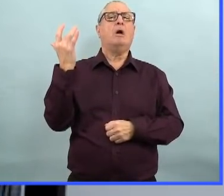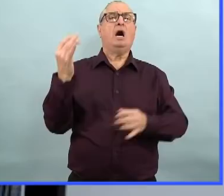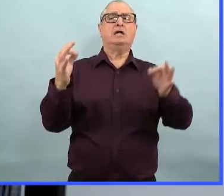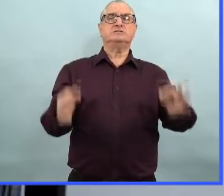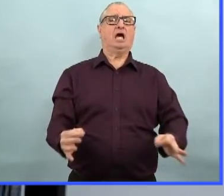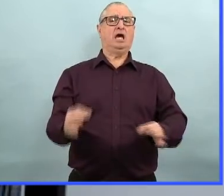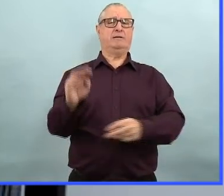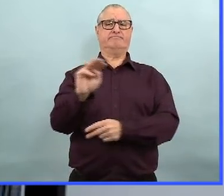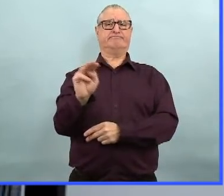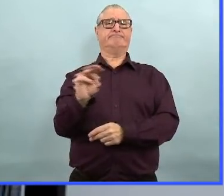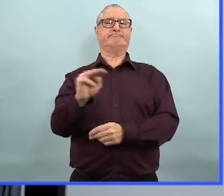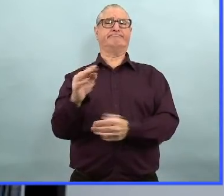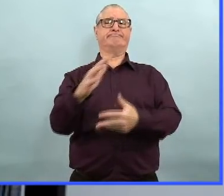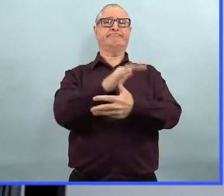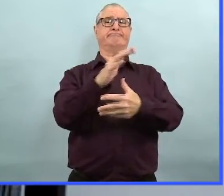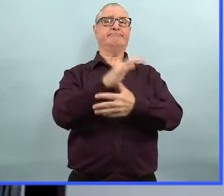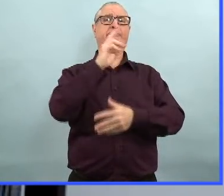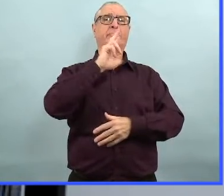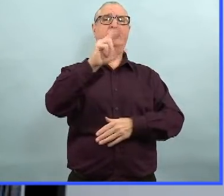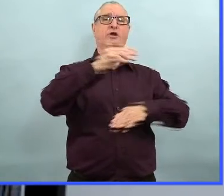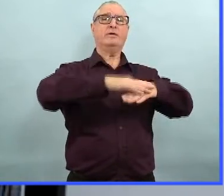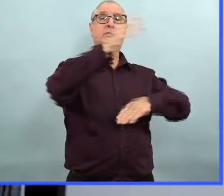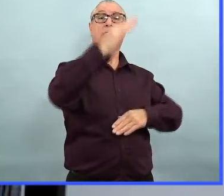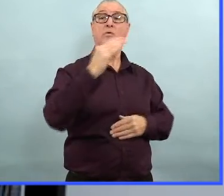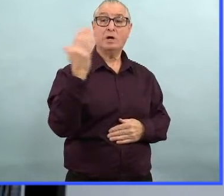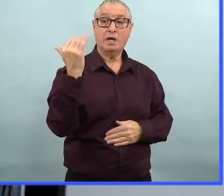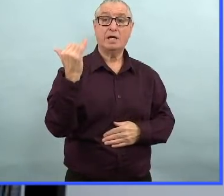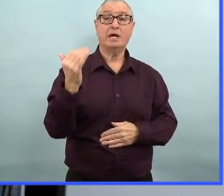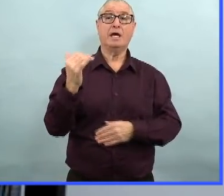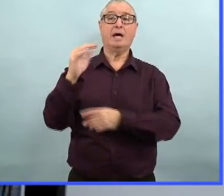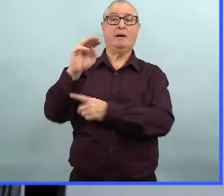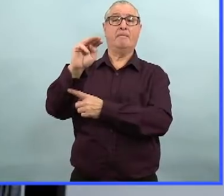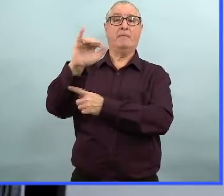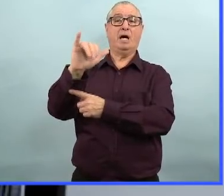for children who are age 5 to 11 parents and caregivers can make first